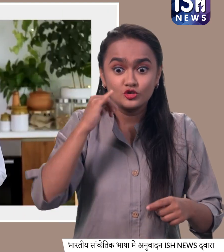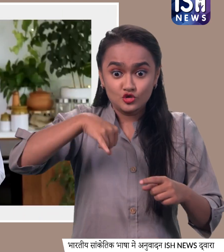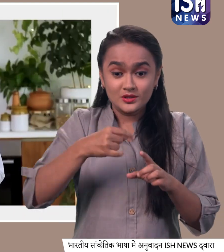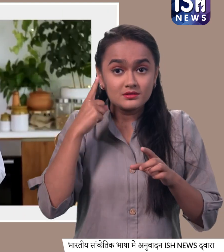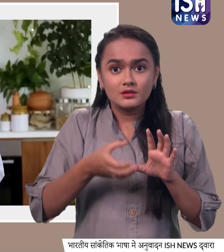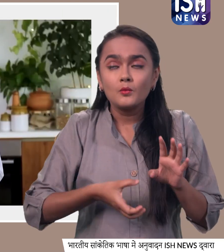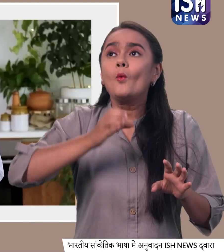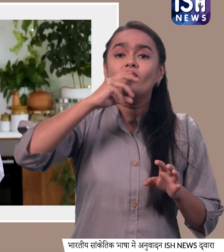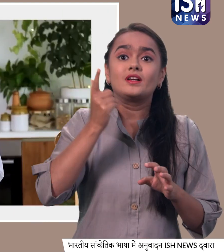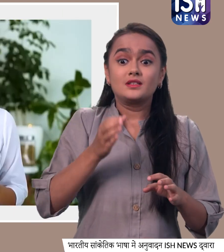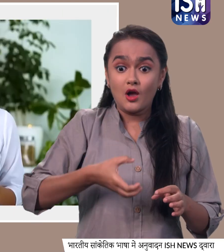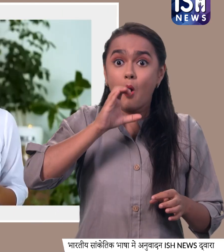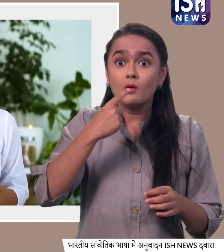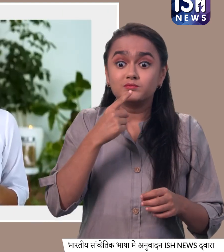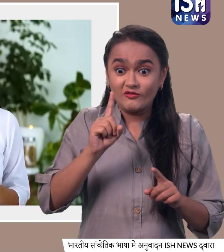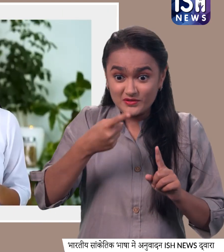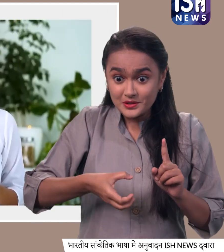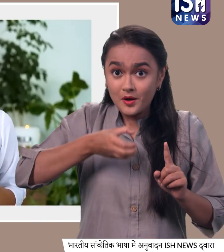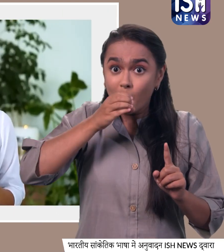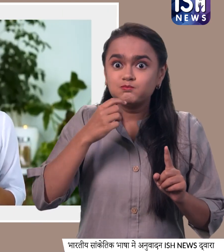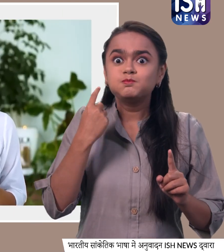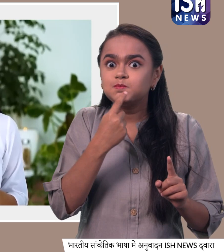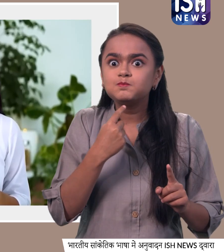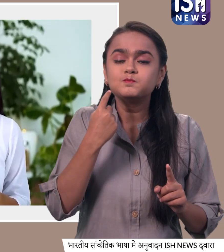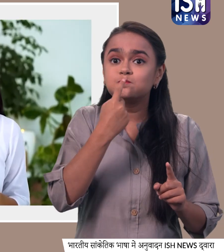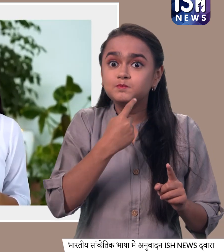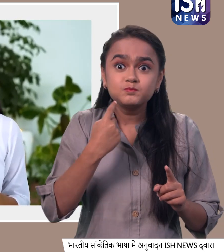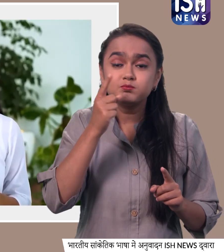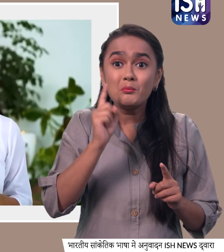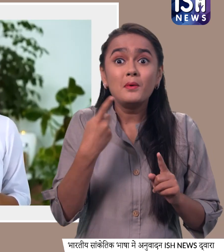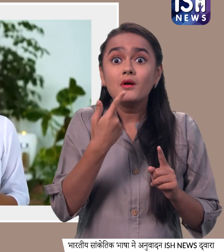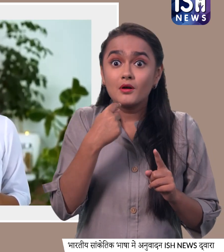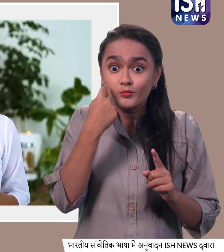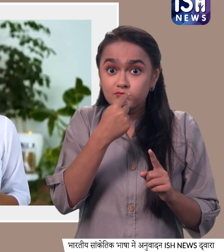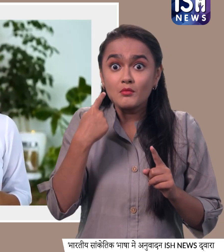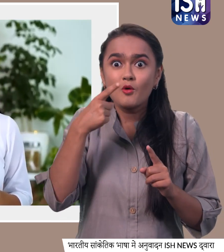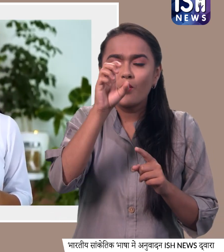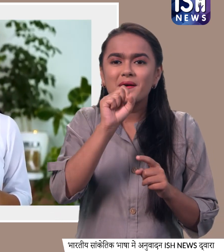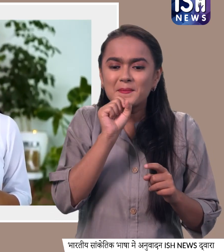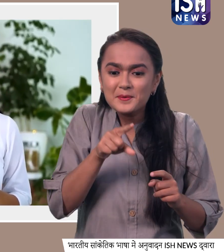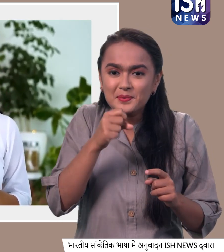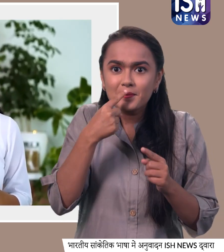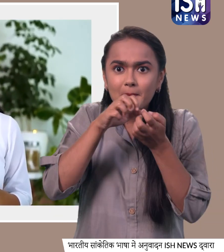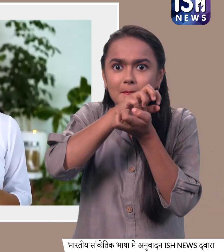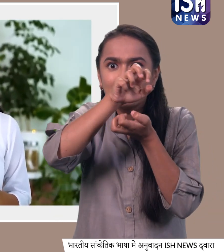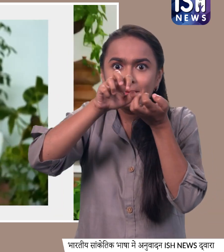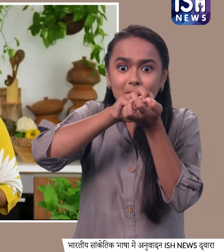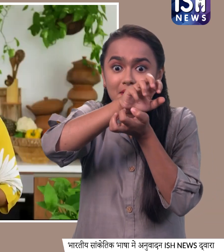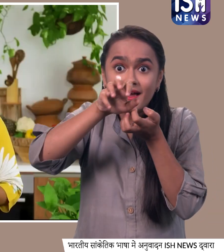Before drinking your juice, squish it in your mouth for a few seconds By doing this, the saliva mixes well with your juice